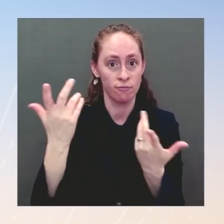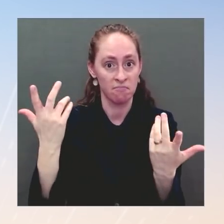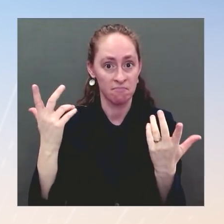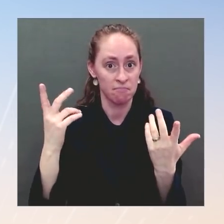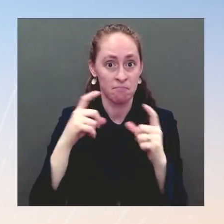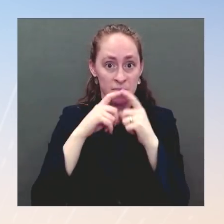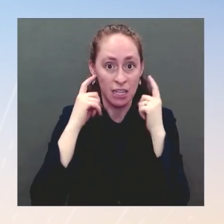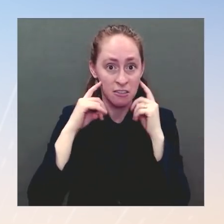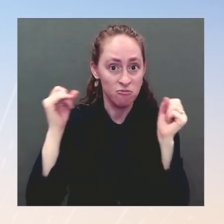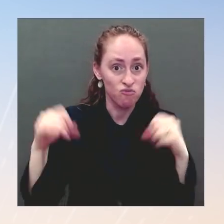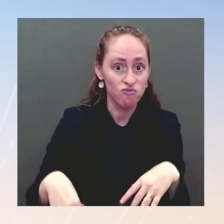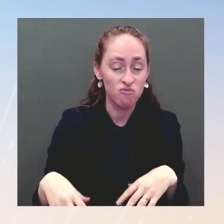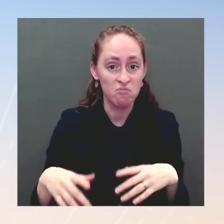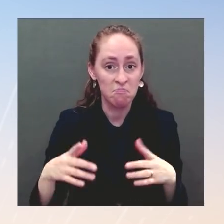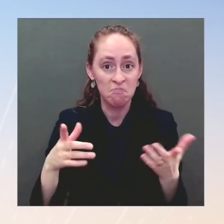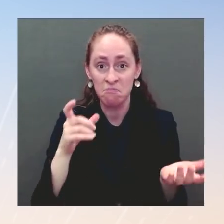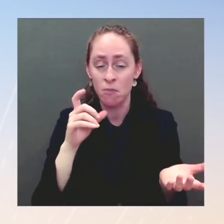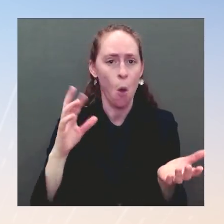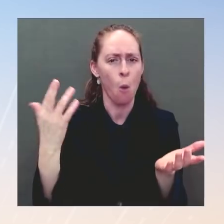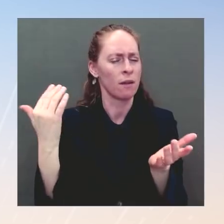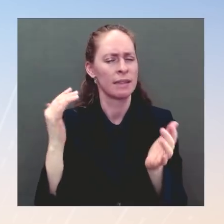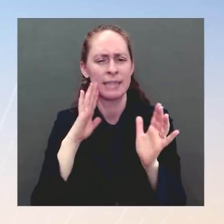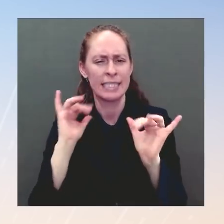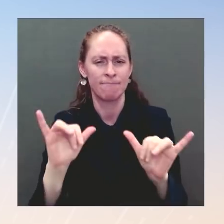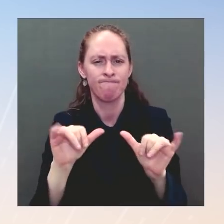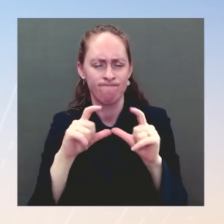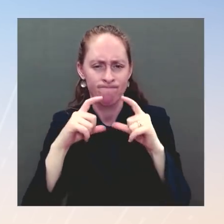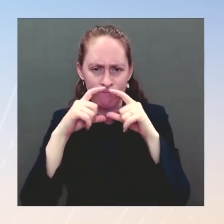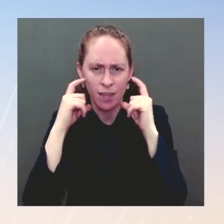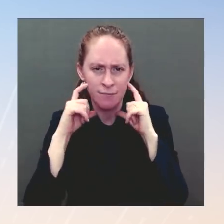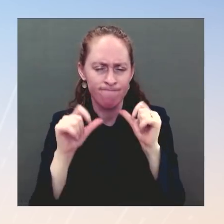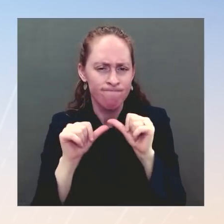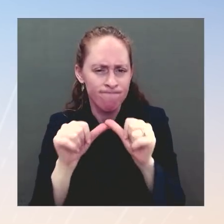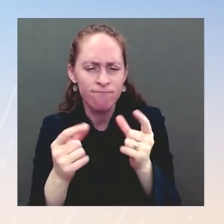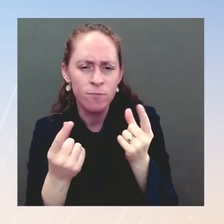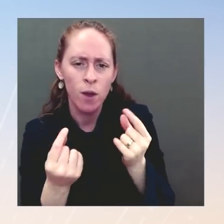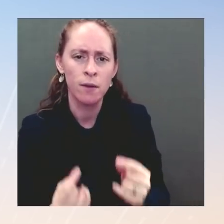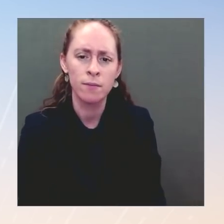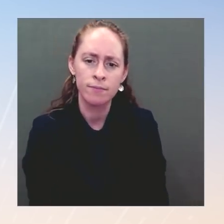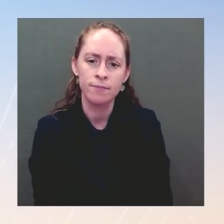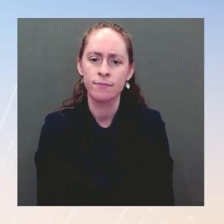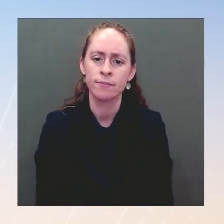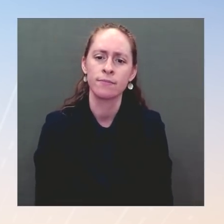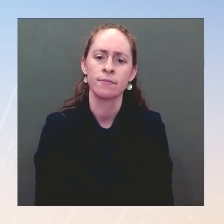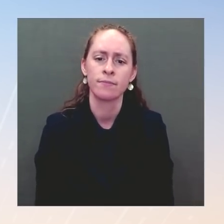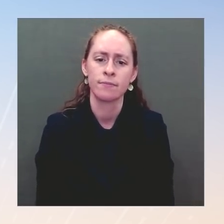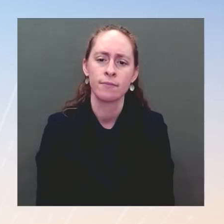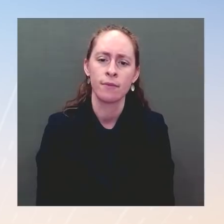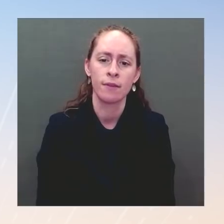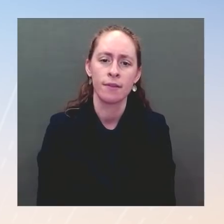we will have more detail about all of the engagements that have led up to it. But certainly, Senator Jones is playing an integral role